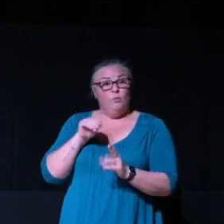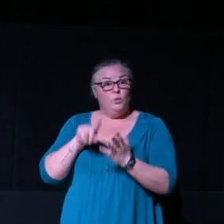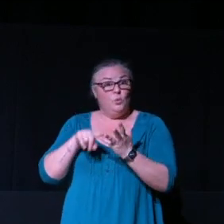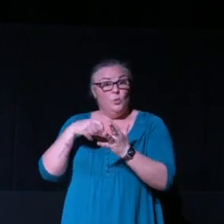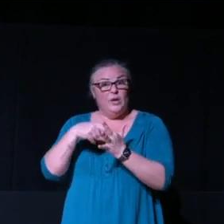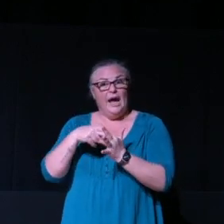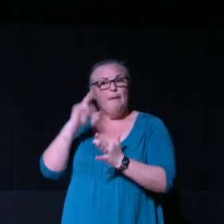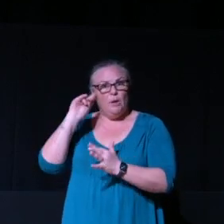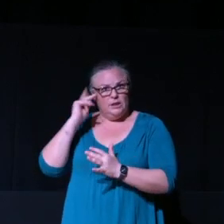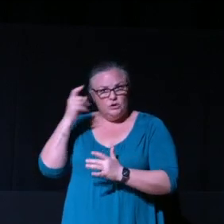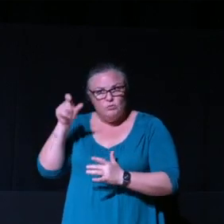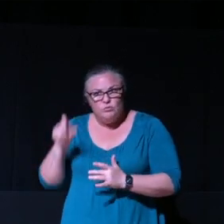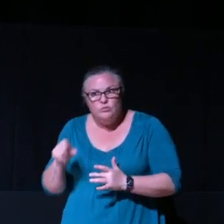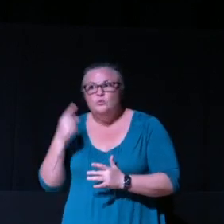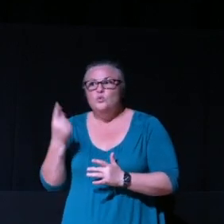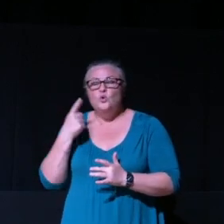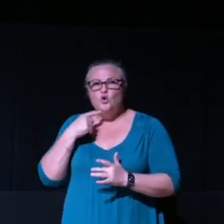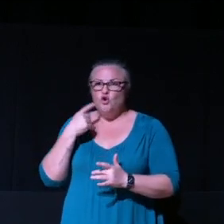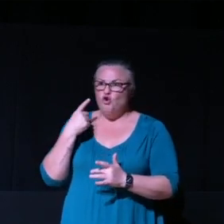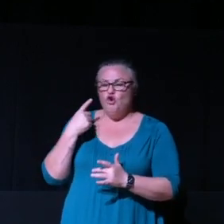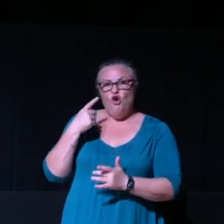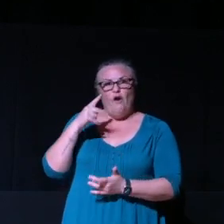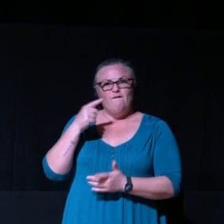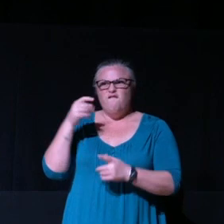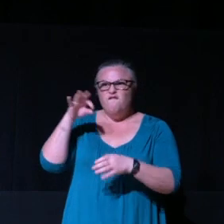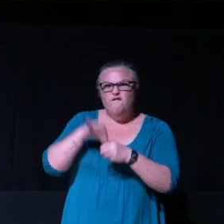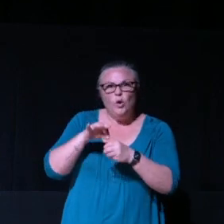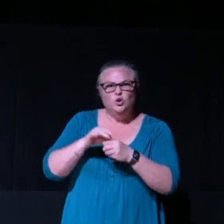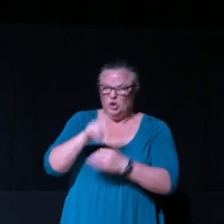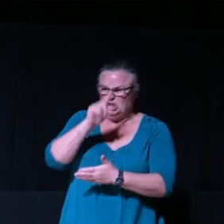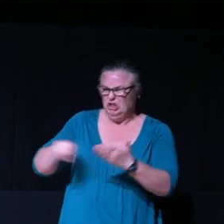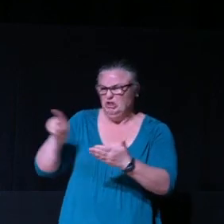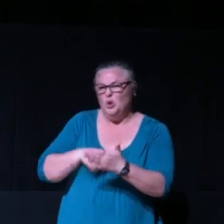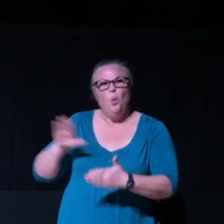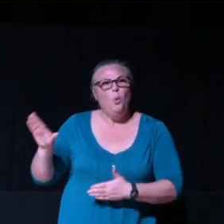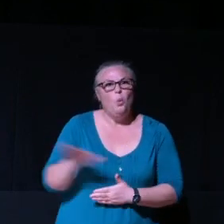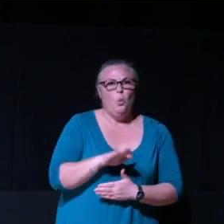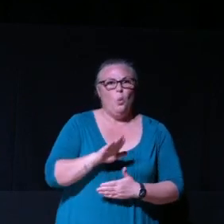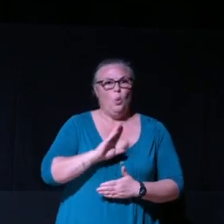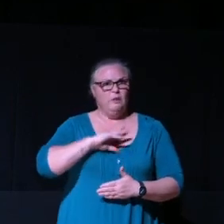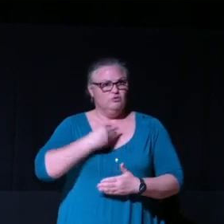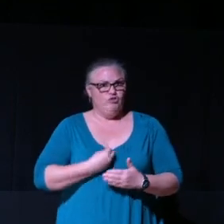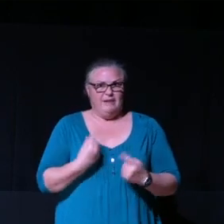And I remember before I went in, I thought that Germaine Greer might be in the house. And so a friend of mine